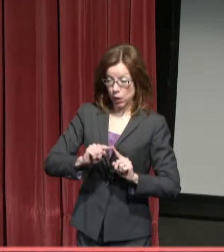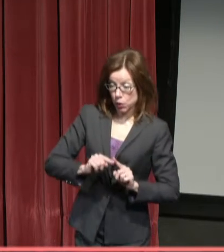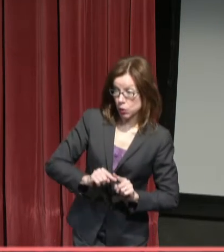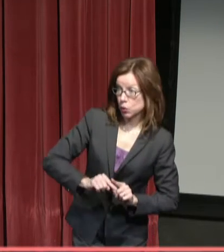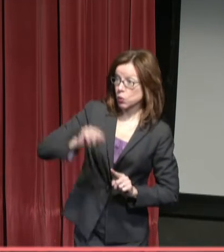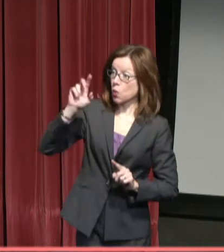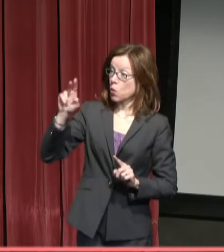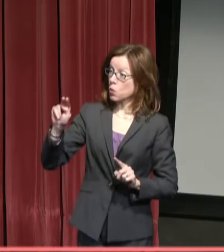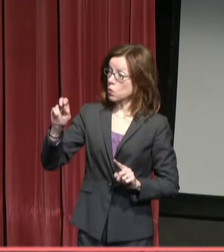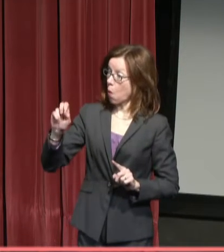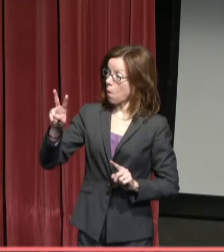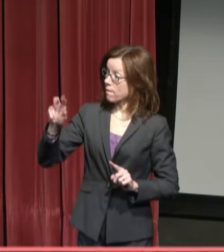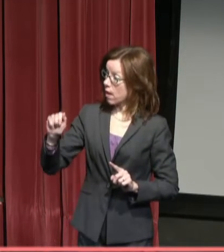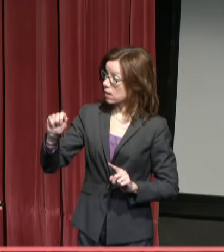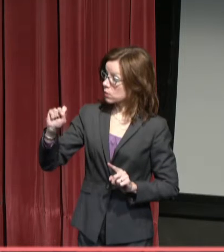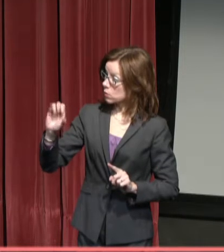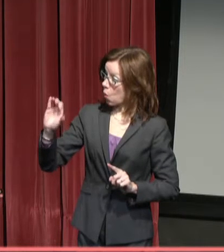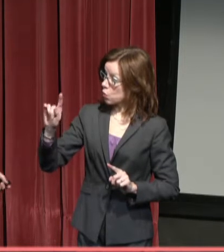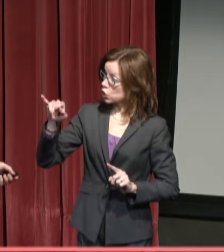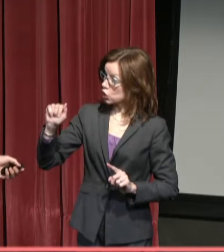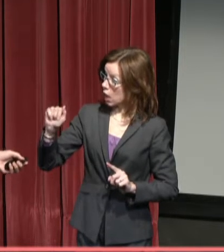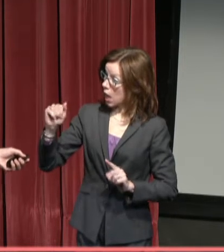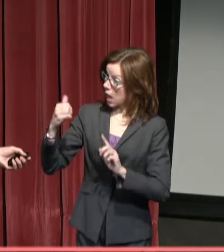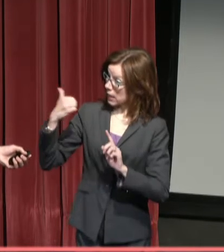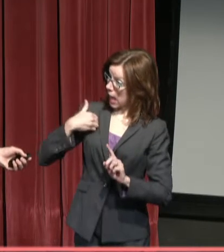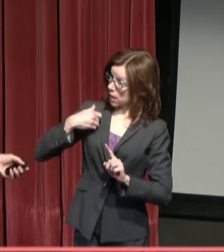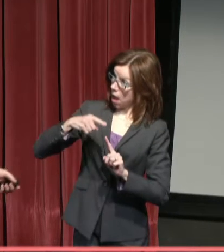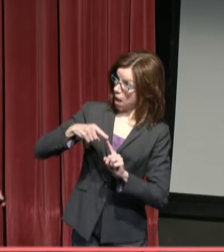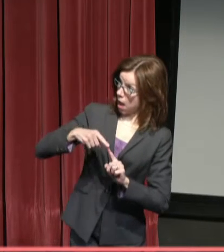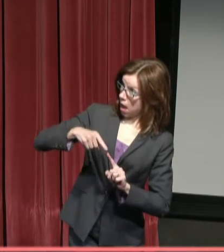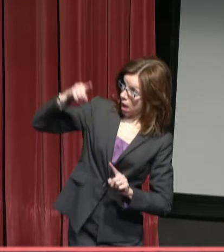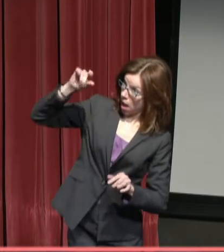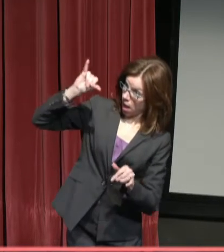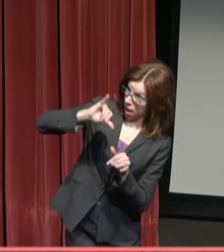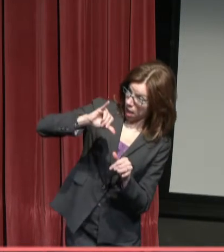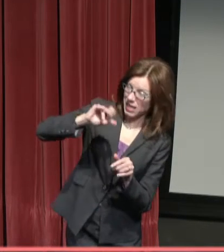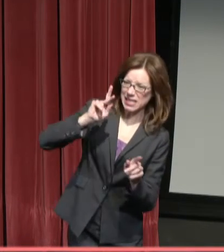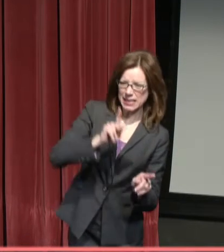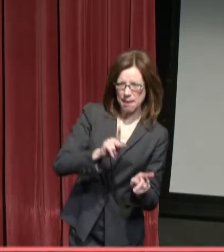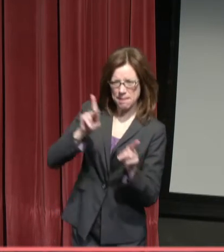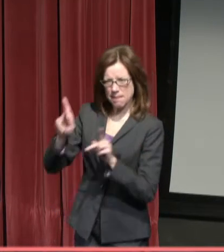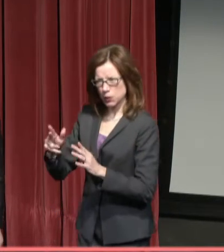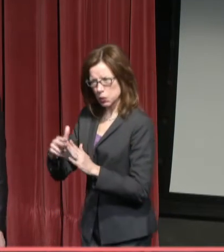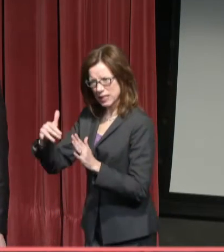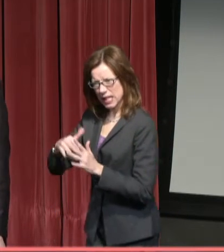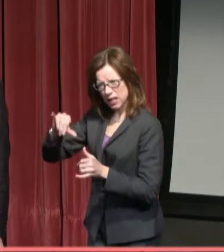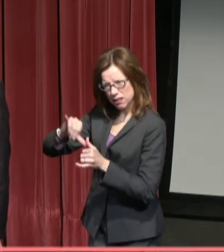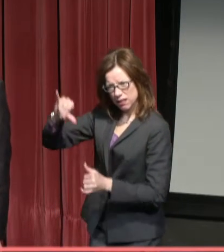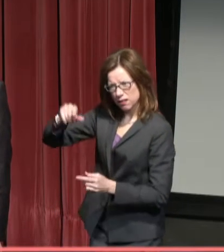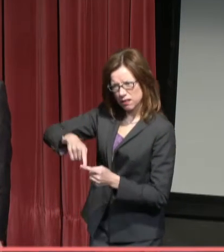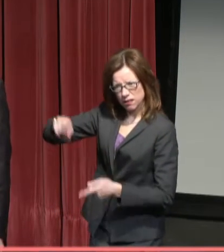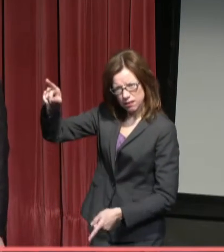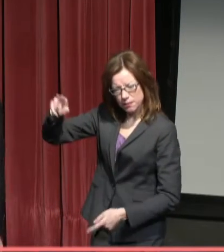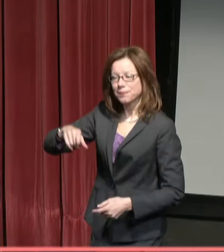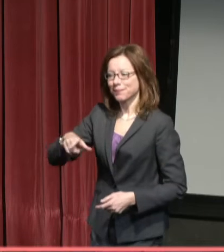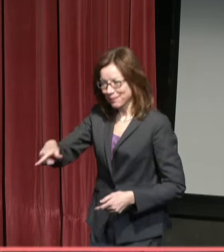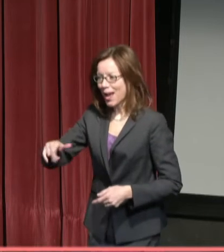so that actually covers a lot of area. It's also the home of middle Earth; Lord of the Rings